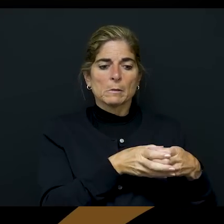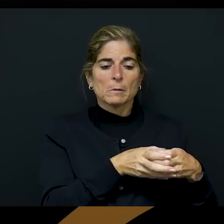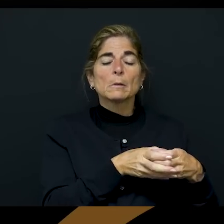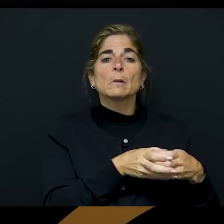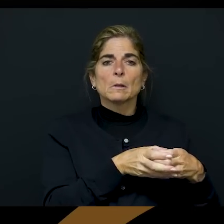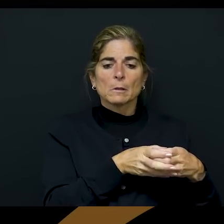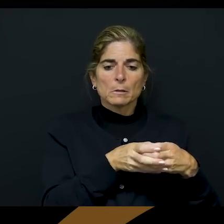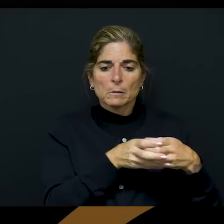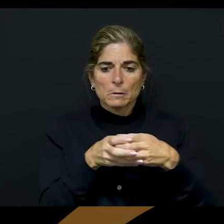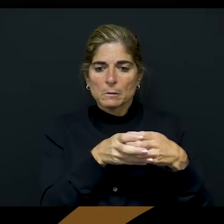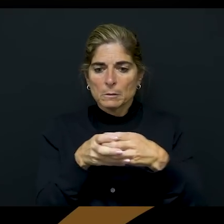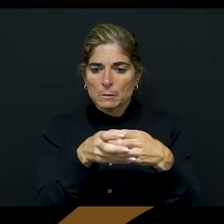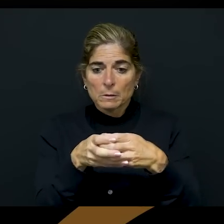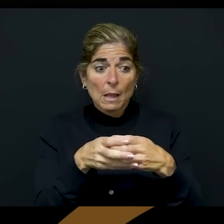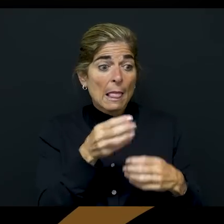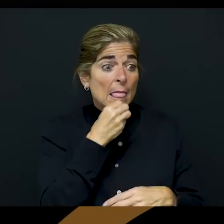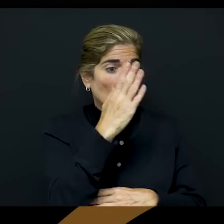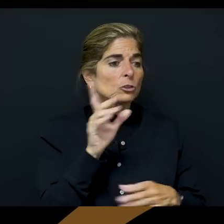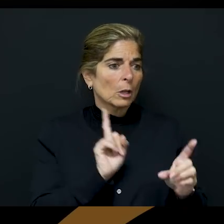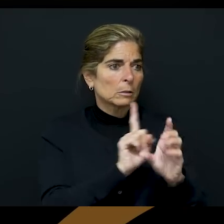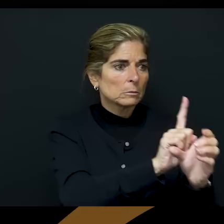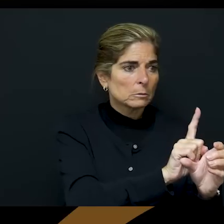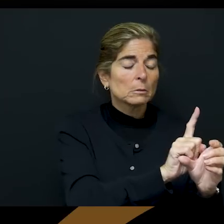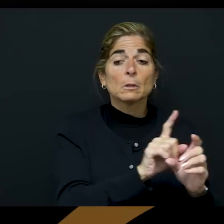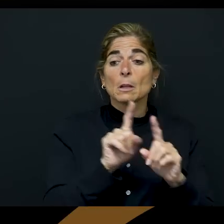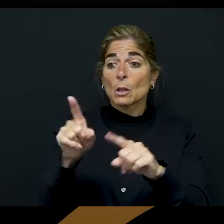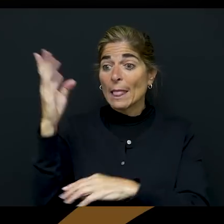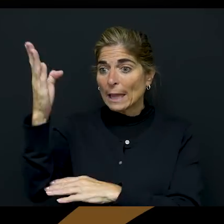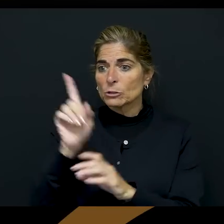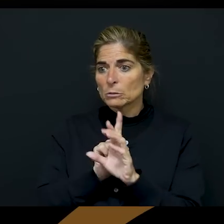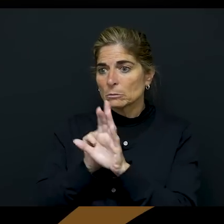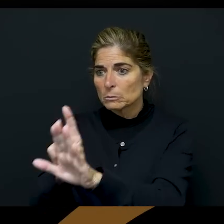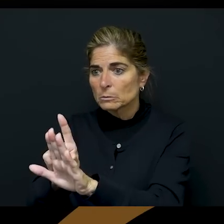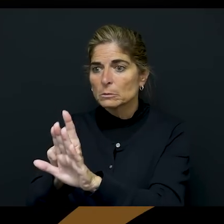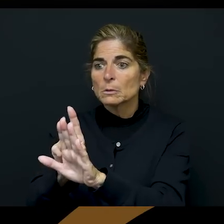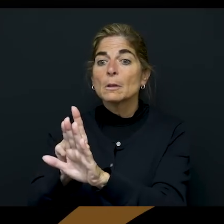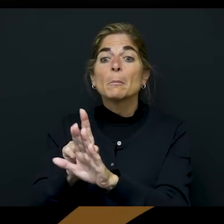So I made friends with a group of people who literally got me from A to B. They went to lunch. I went to lunch.